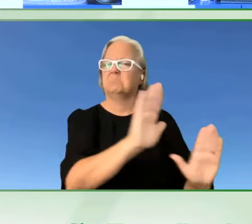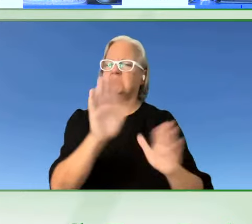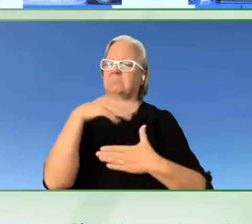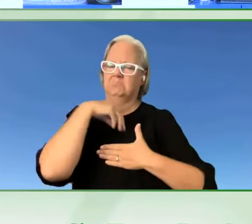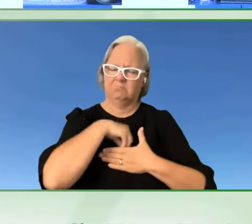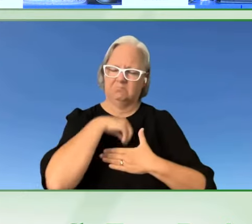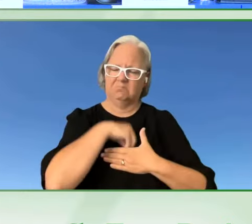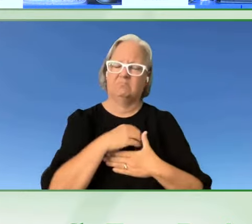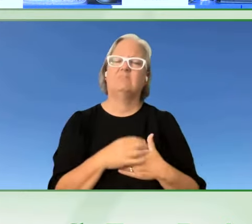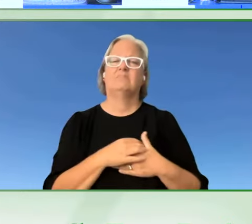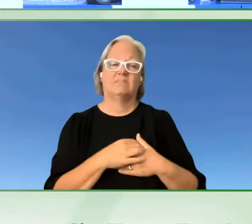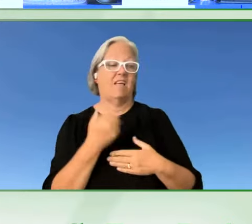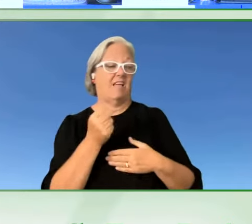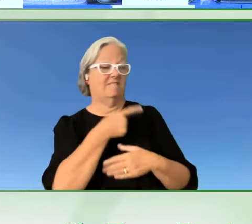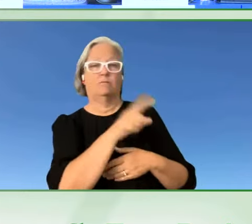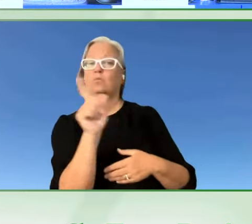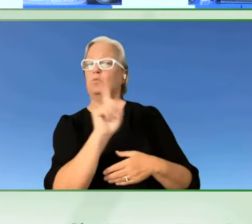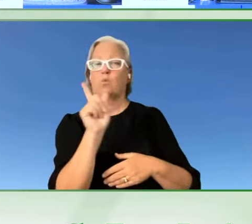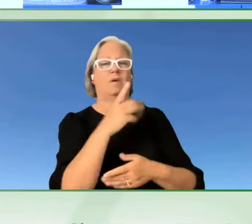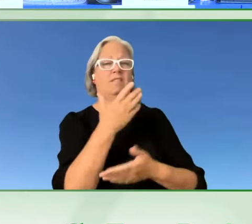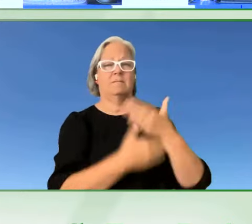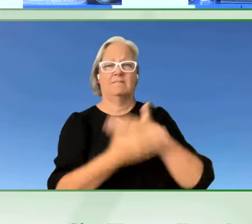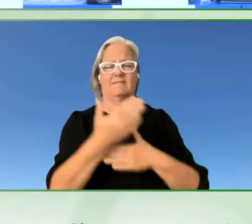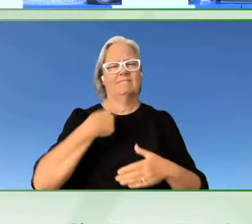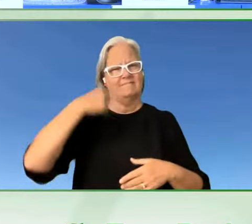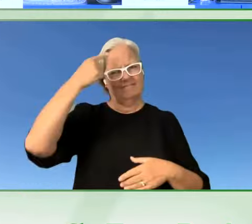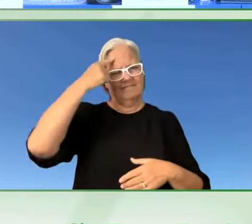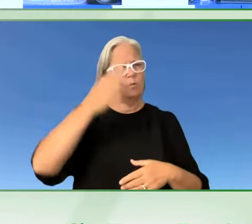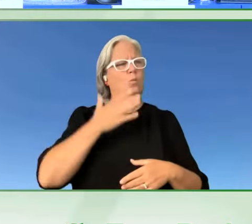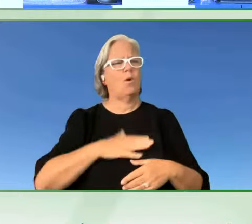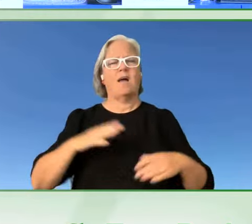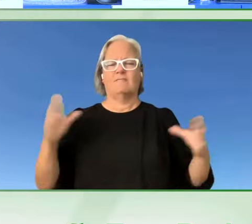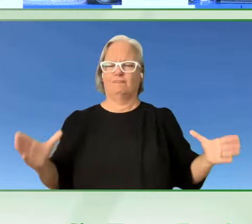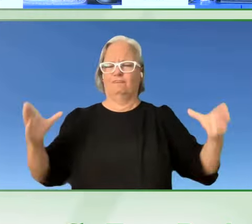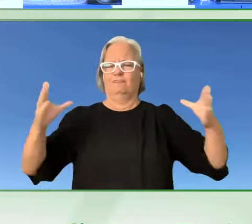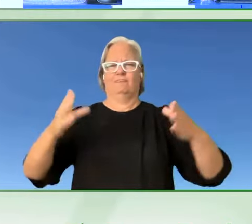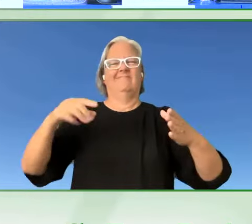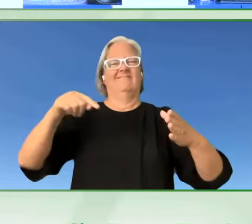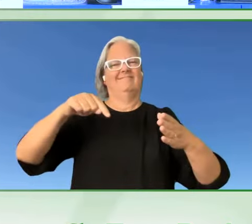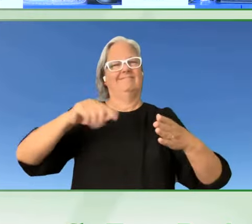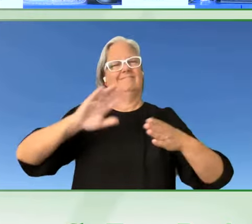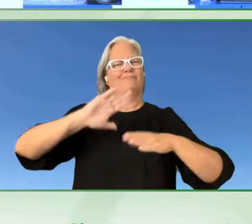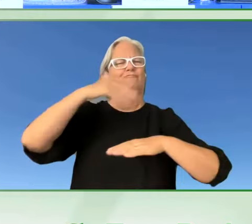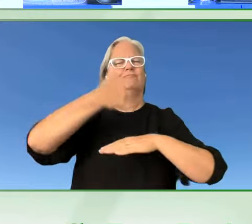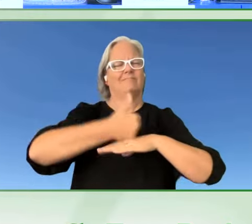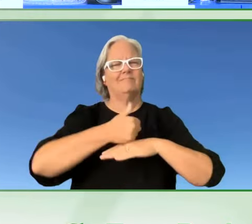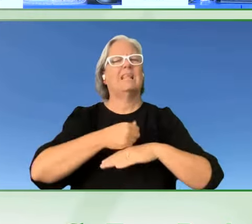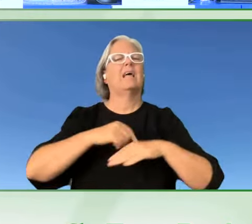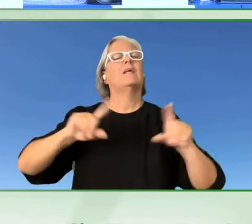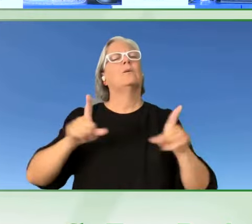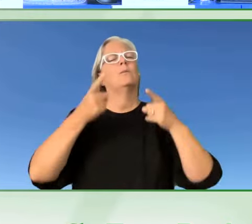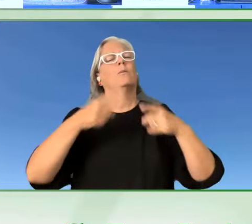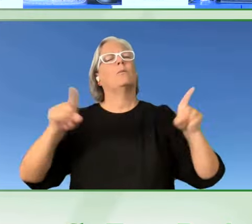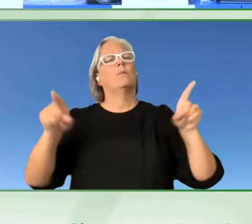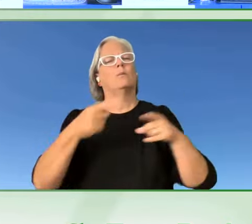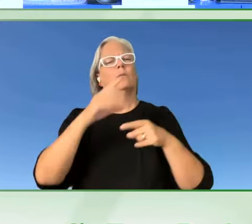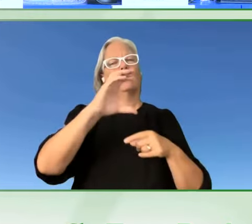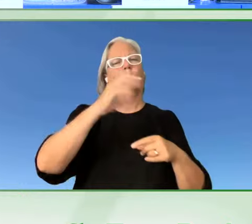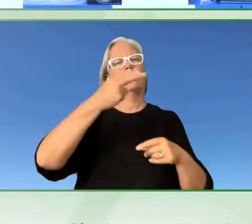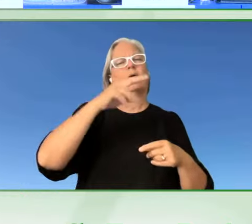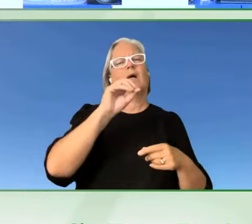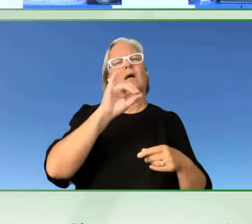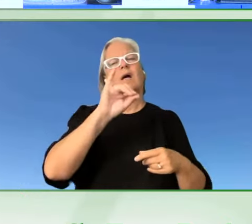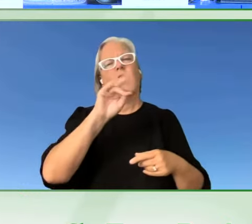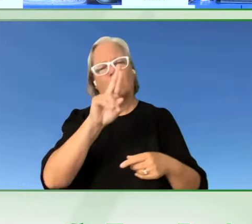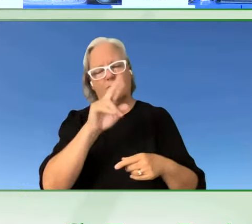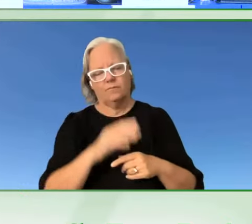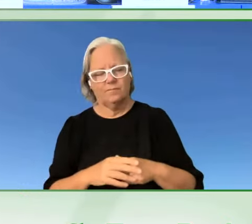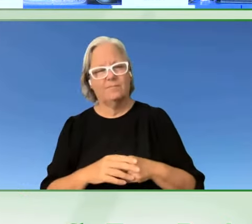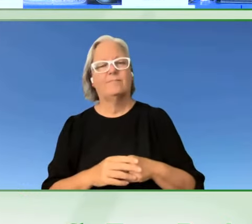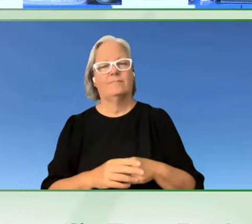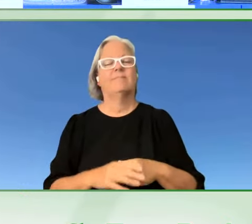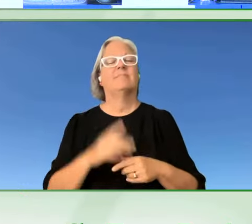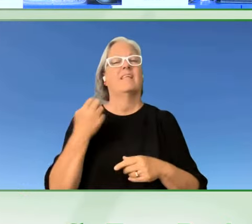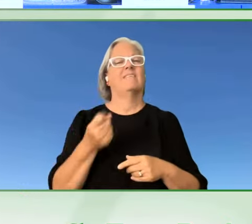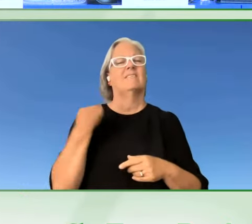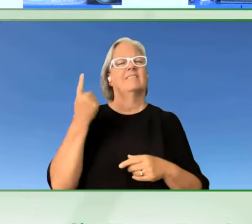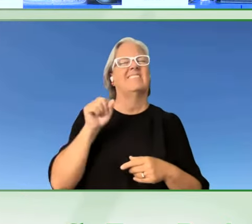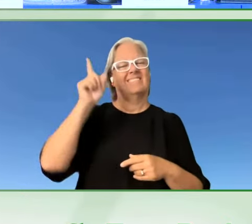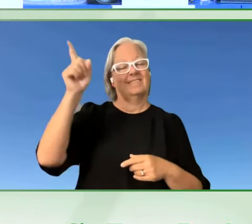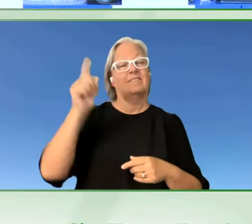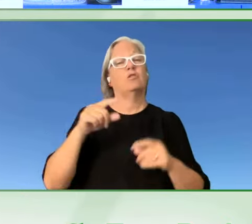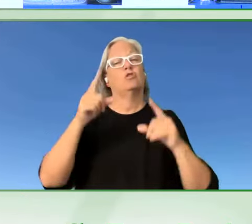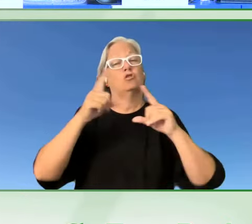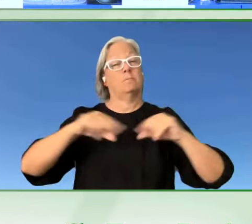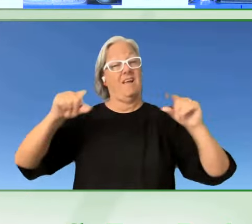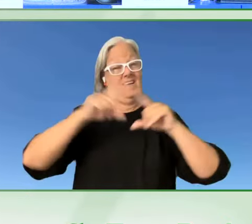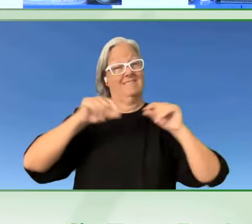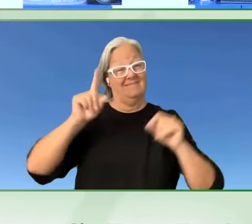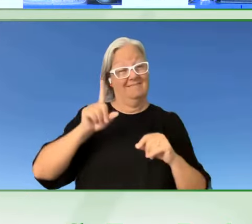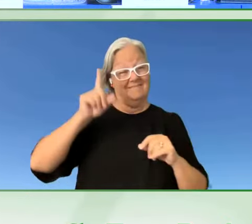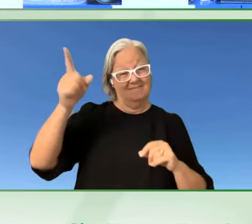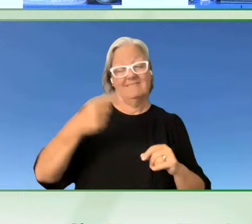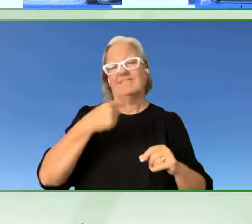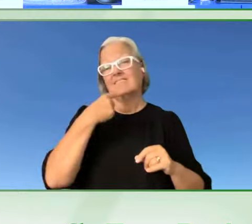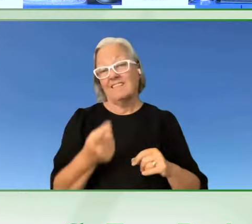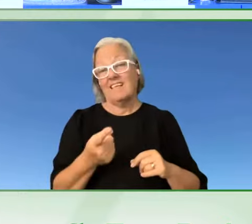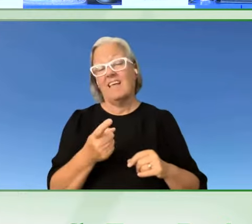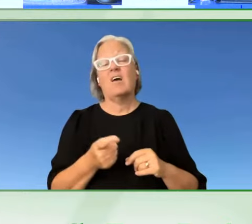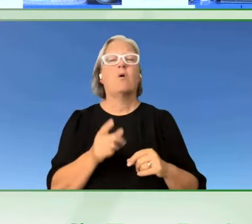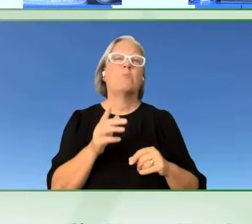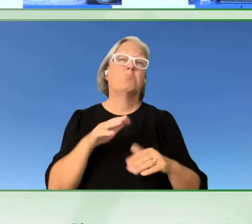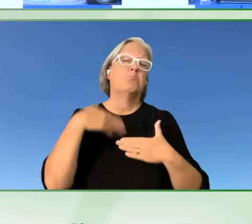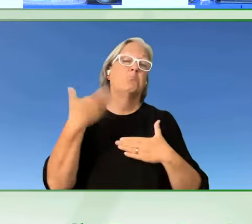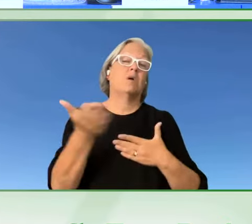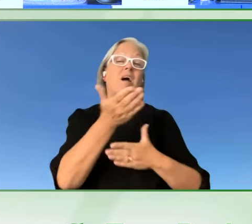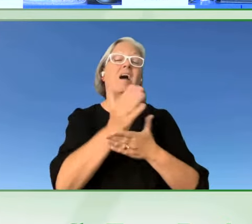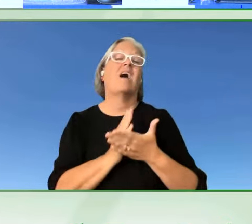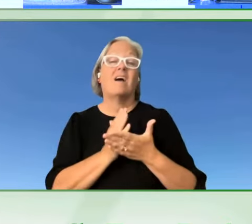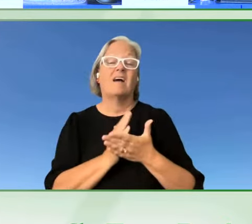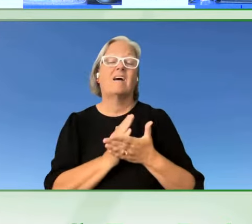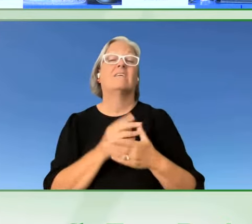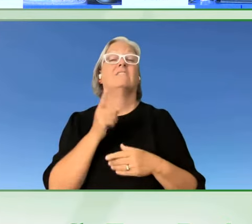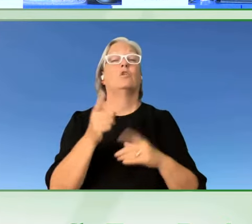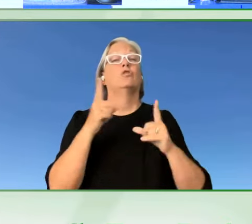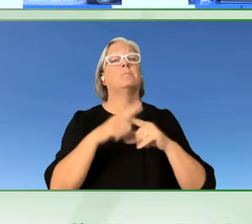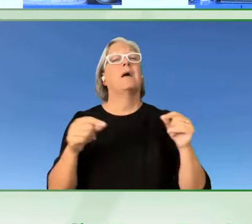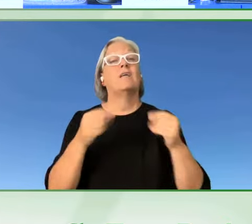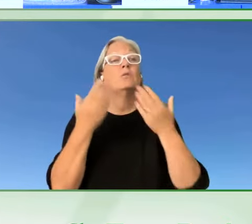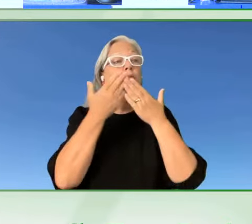When you are exposed to inclusion at an early age, it stays with you for the rest of your